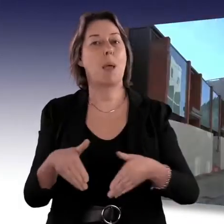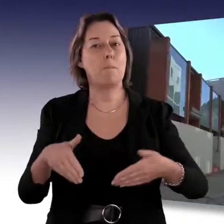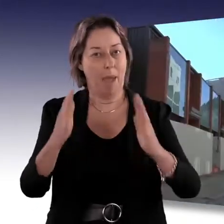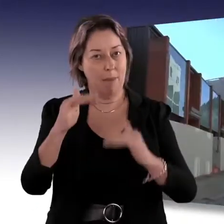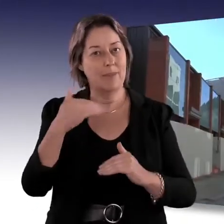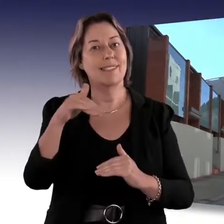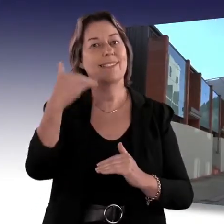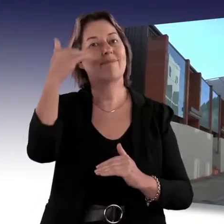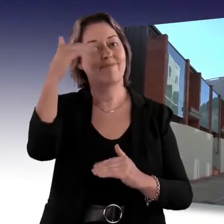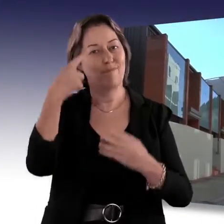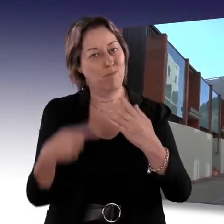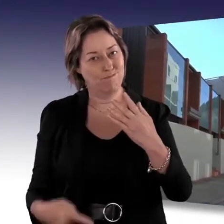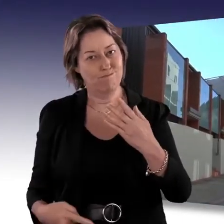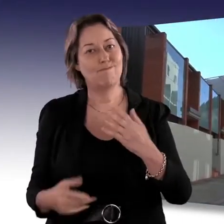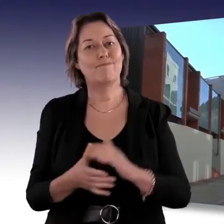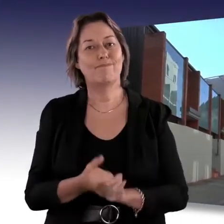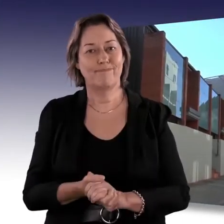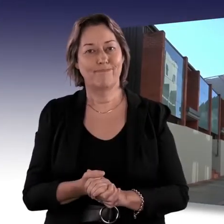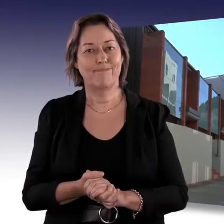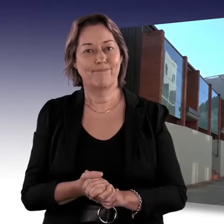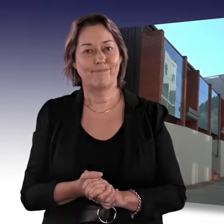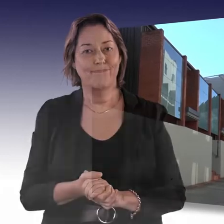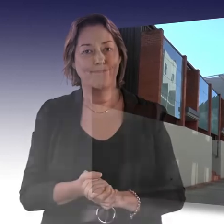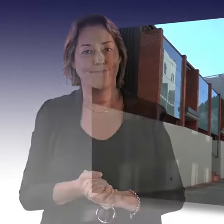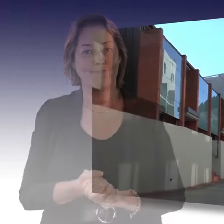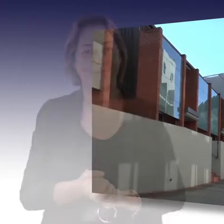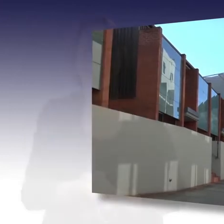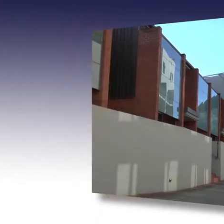I help people buy and sell properties, houses and apartments